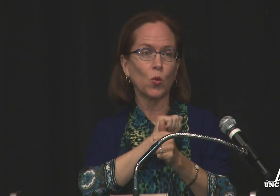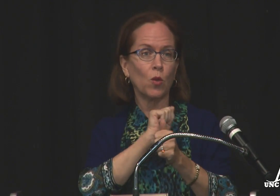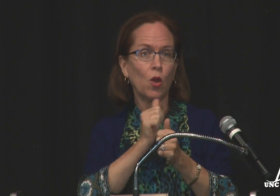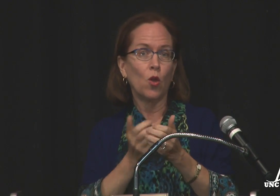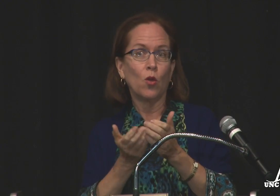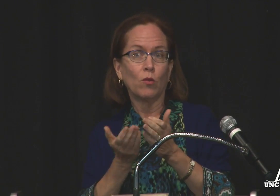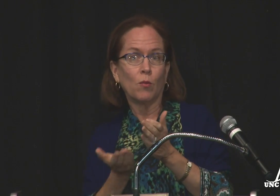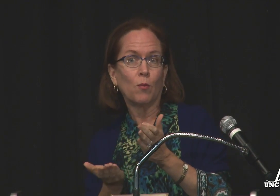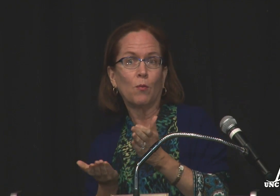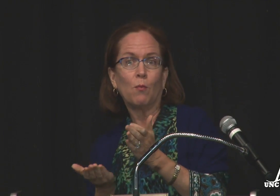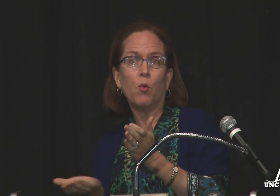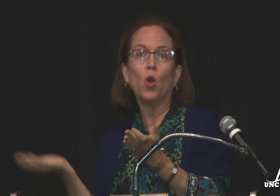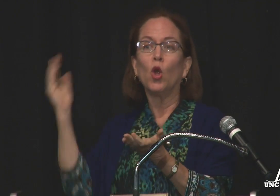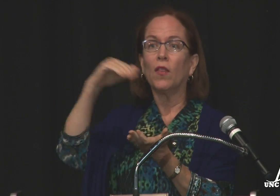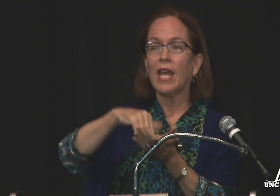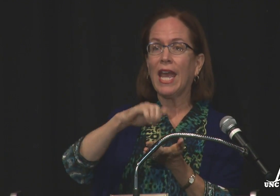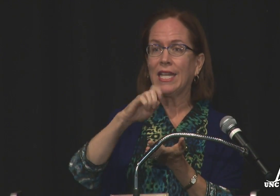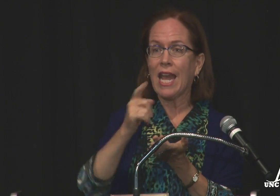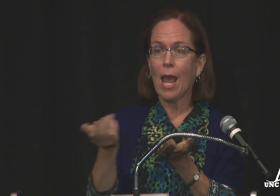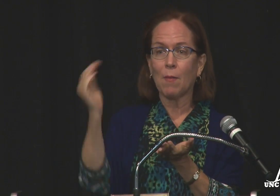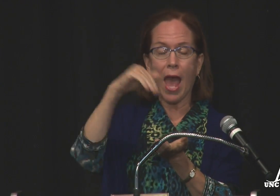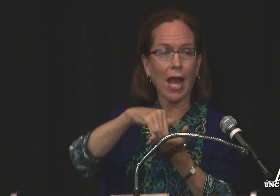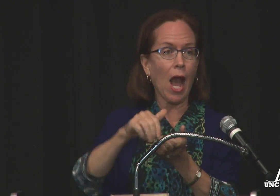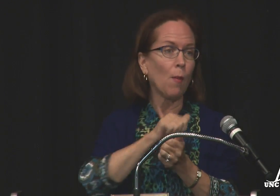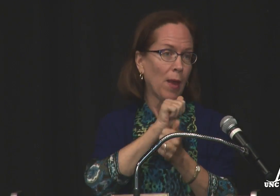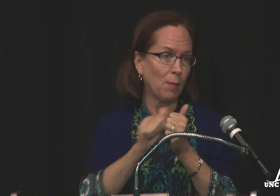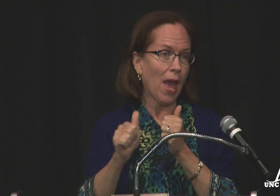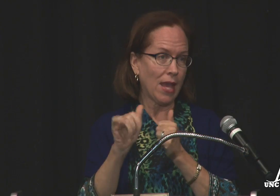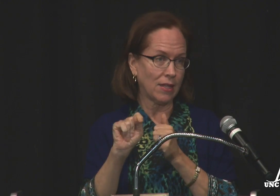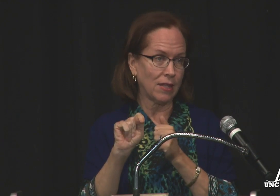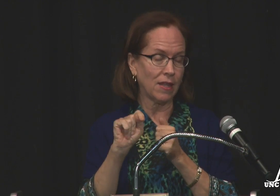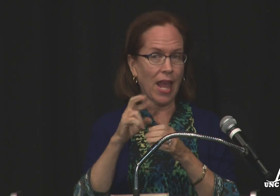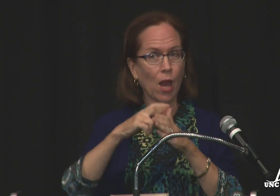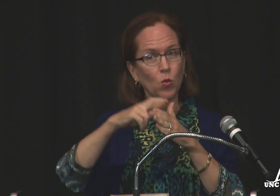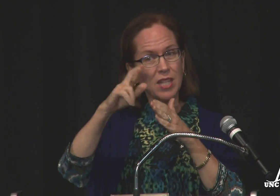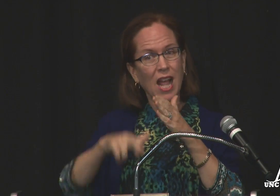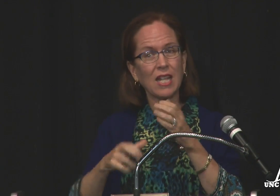to pull the ADA back up and pass it. And that resulted